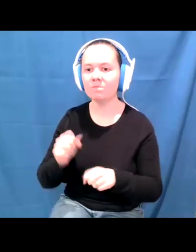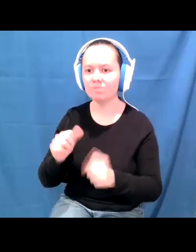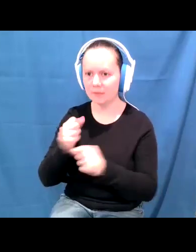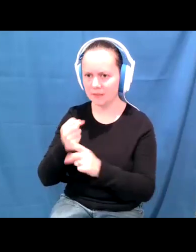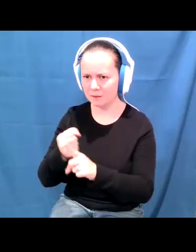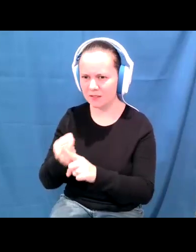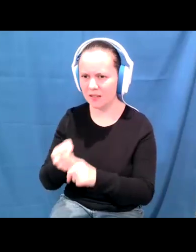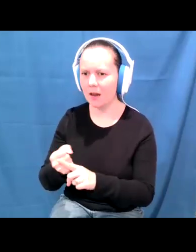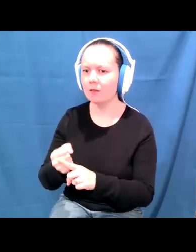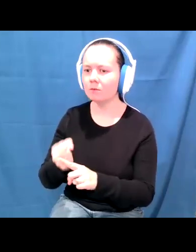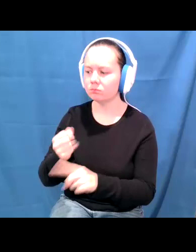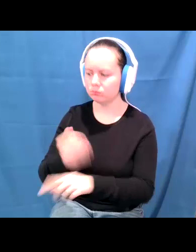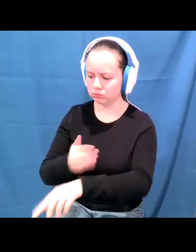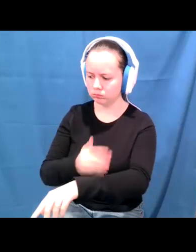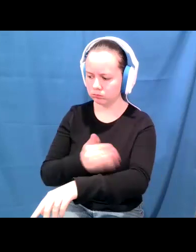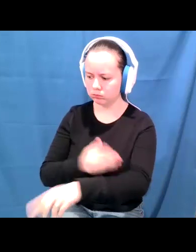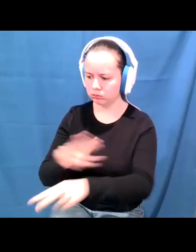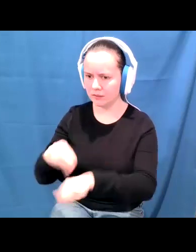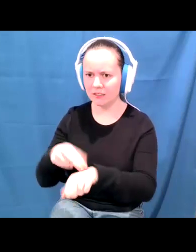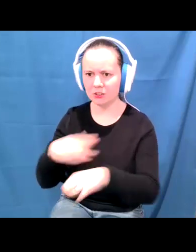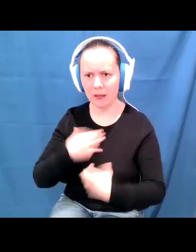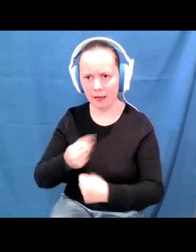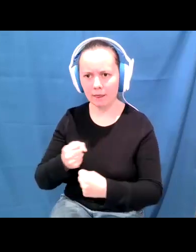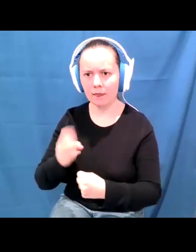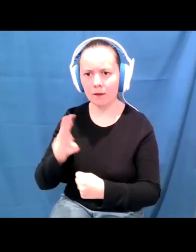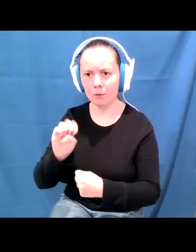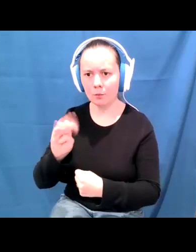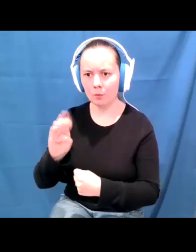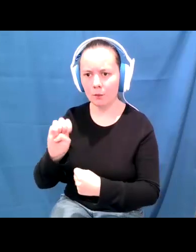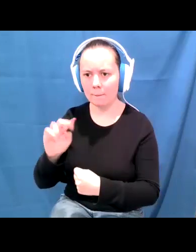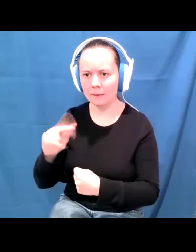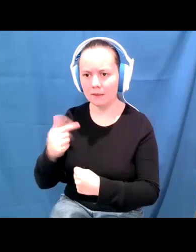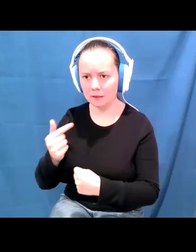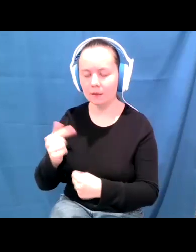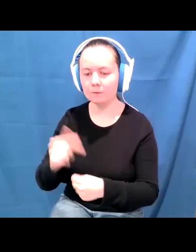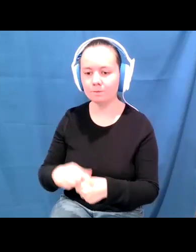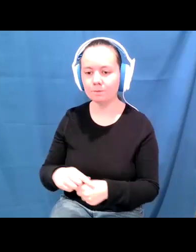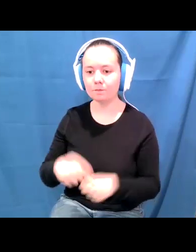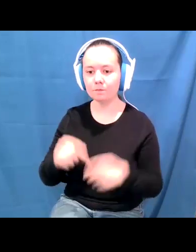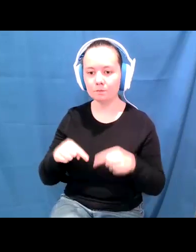And I hope it goes without saying that this workforce initiative has equity at the center of the work and everything that it does.